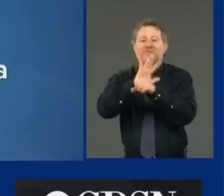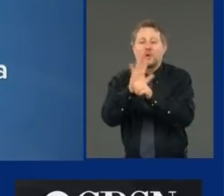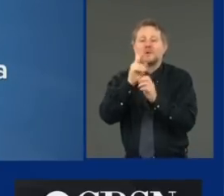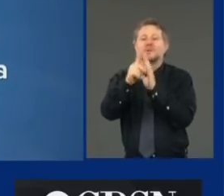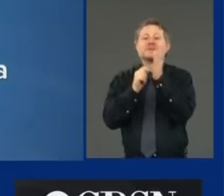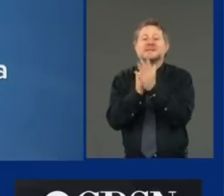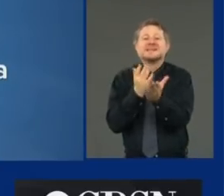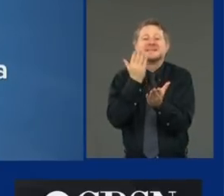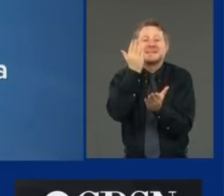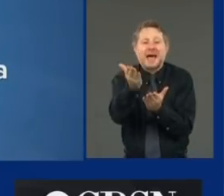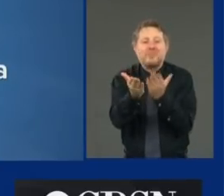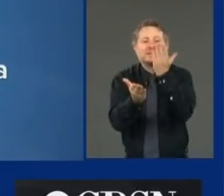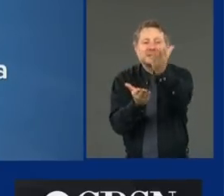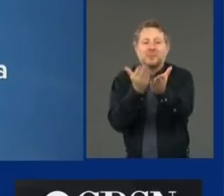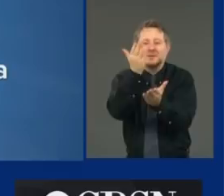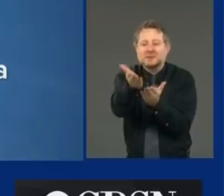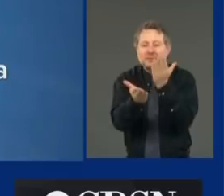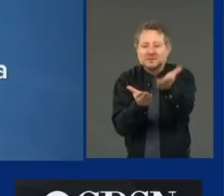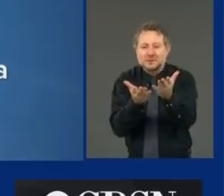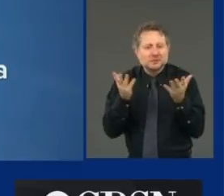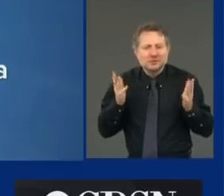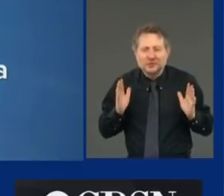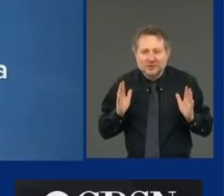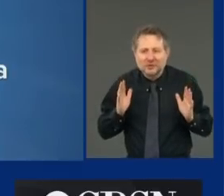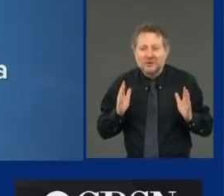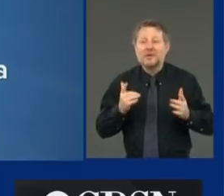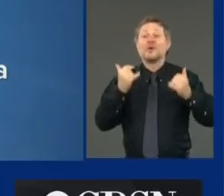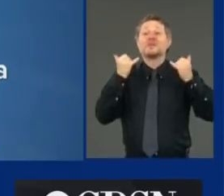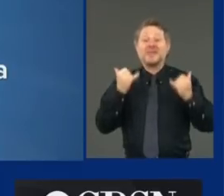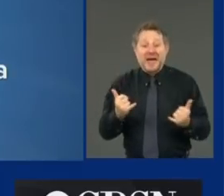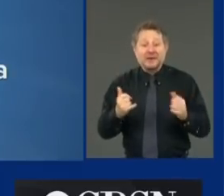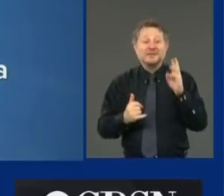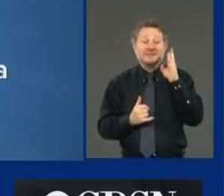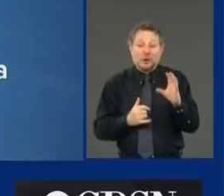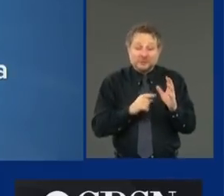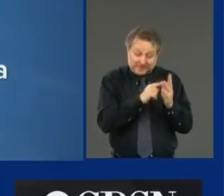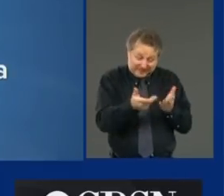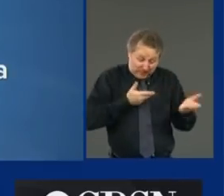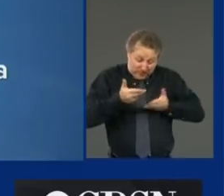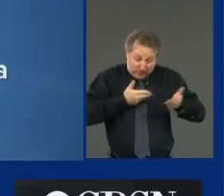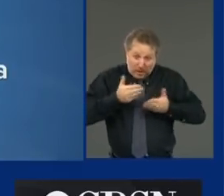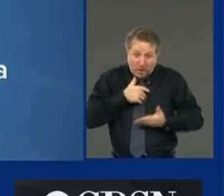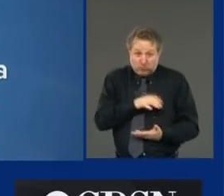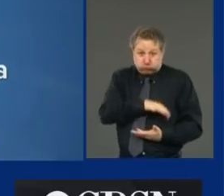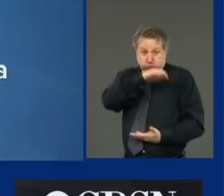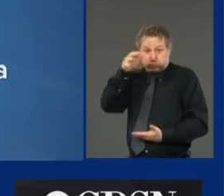WHO WENT TO THE WEBSITE IN TWO- AND-A-HALF DAYS?